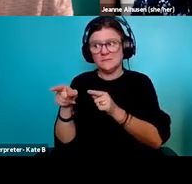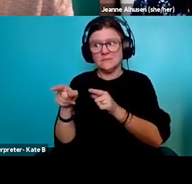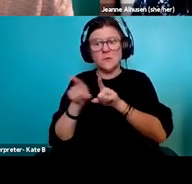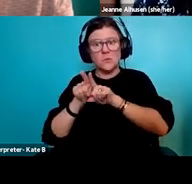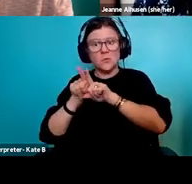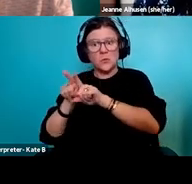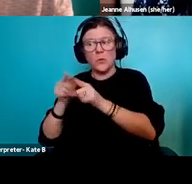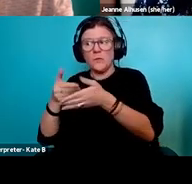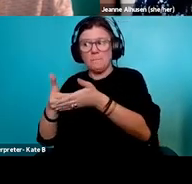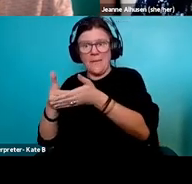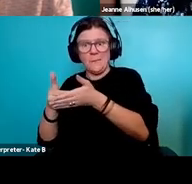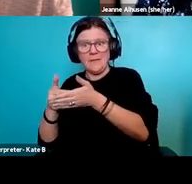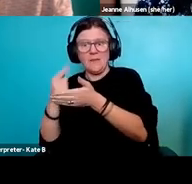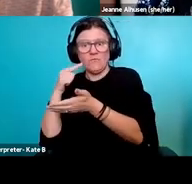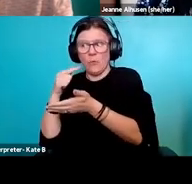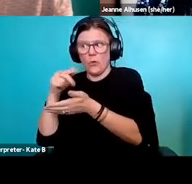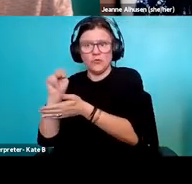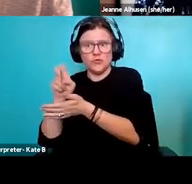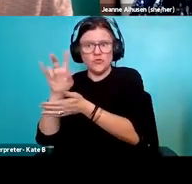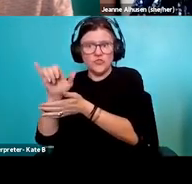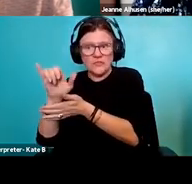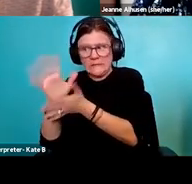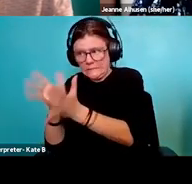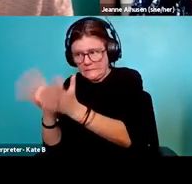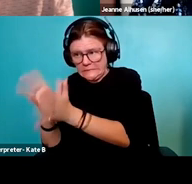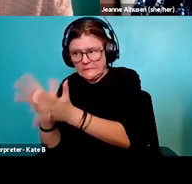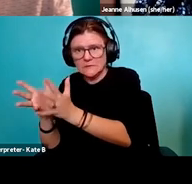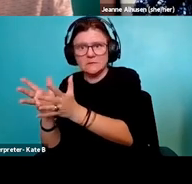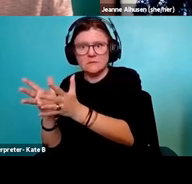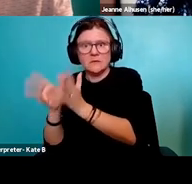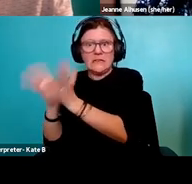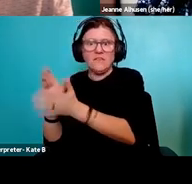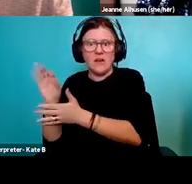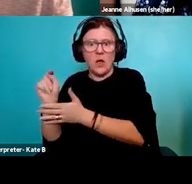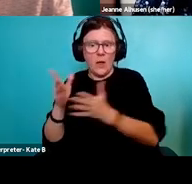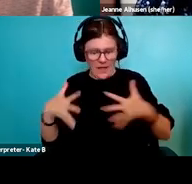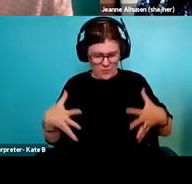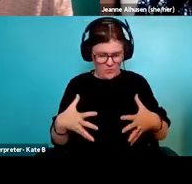to the nursery for short period after birth and then leaving the pregnant person alone